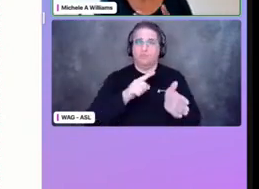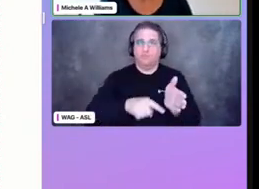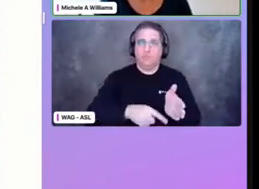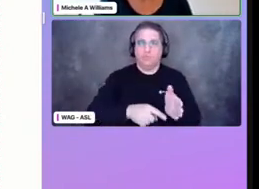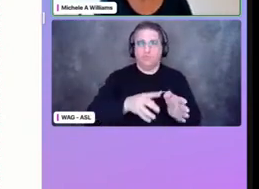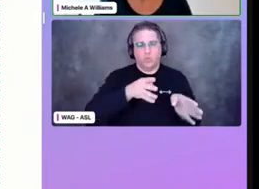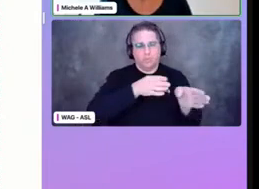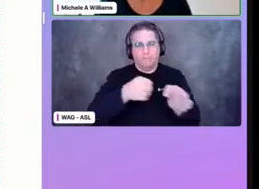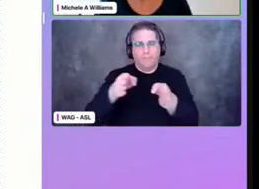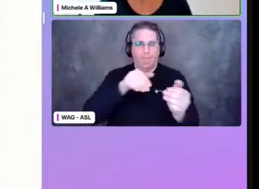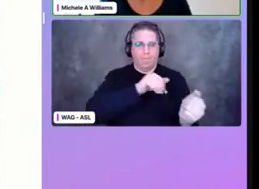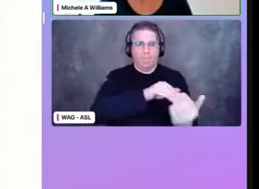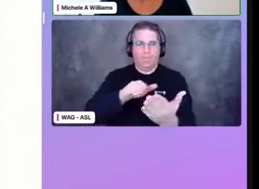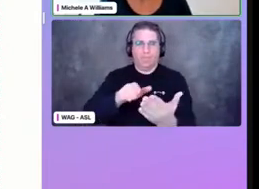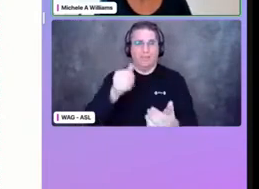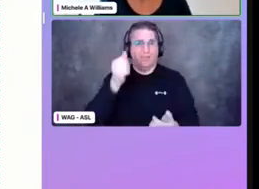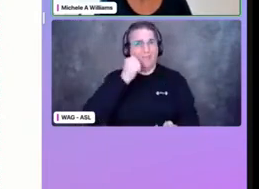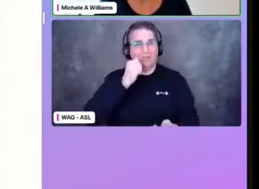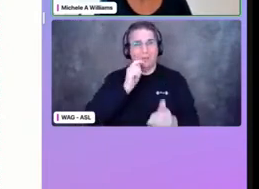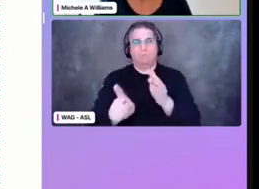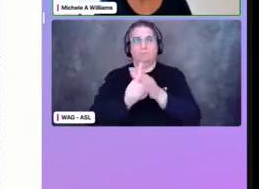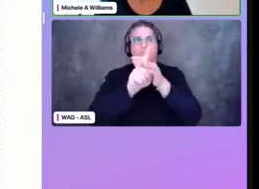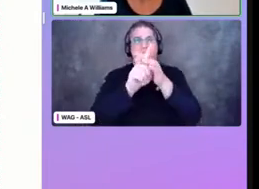final stage. So, are again, there hundreds of research